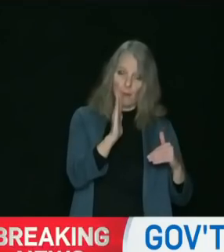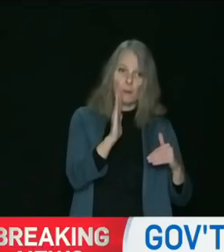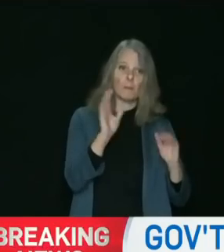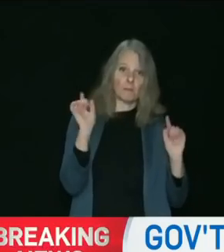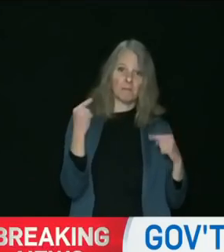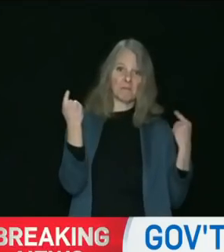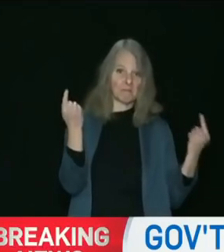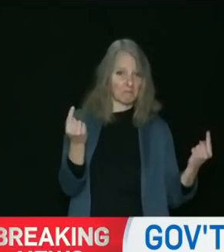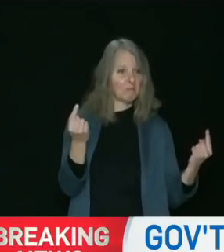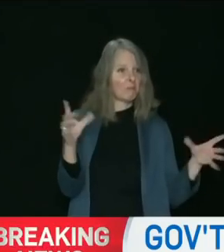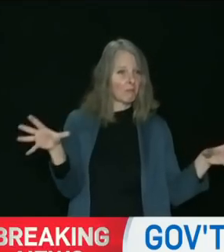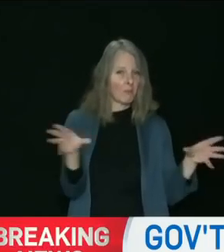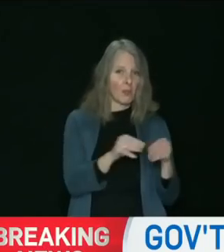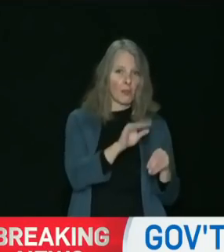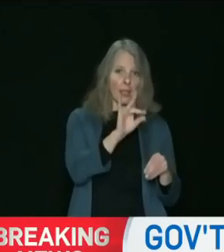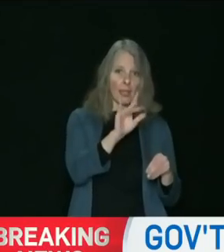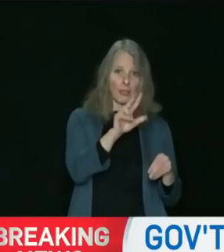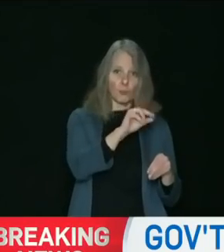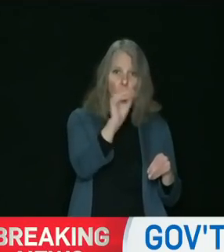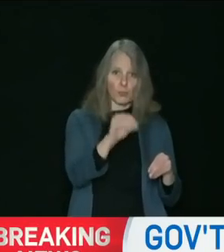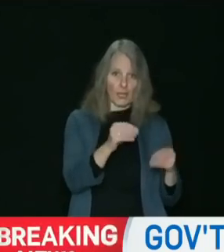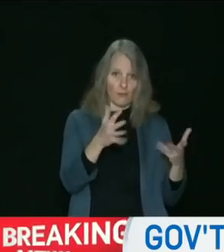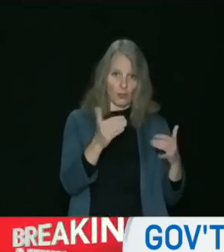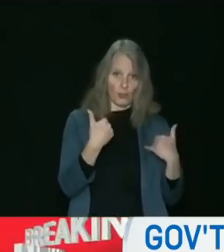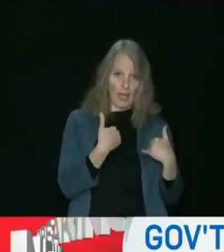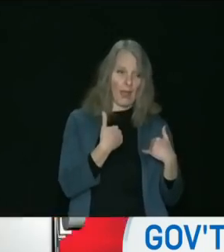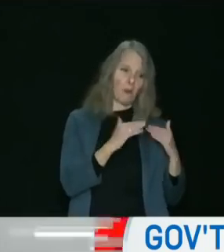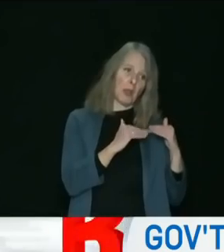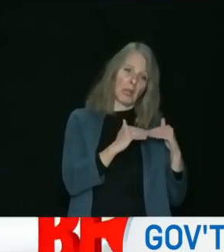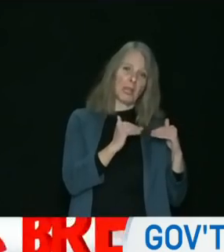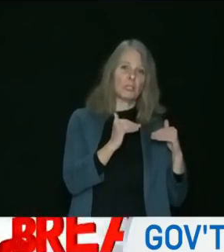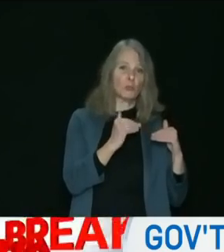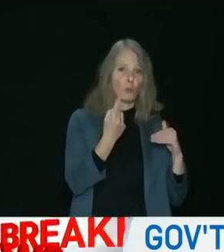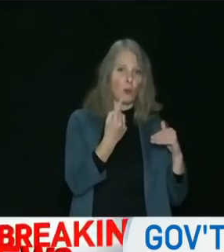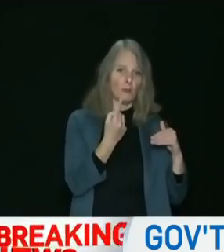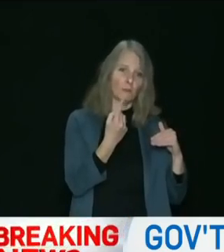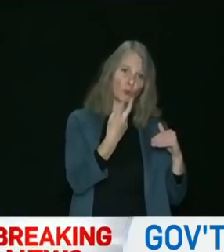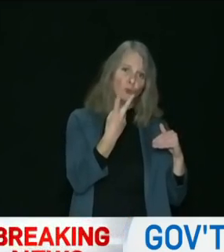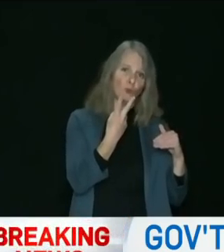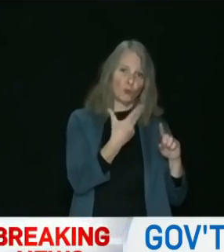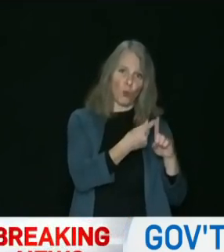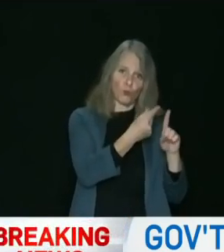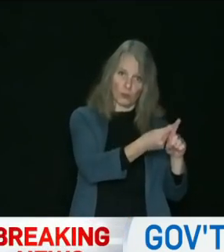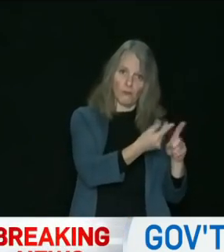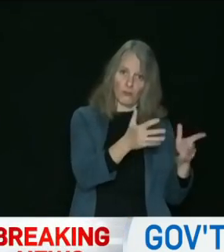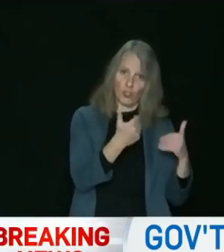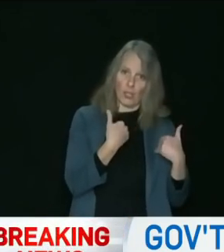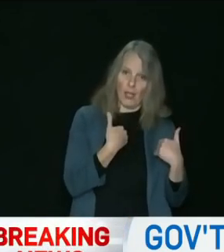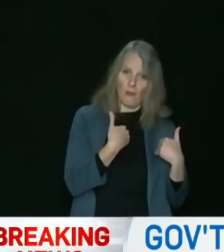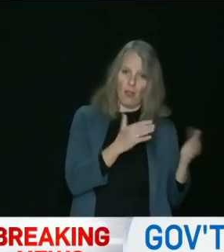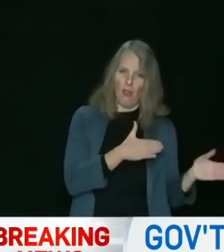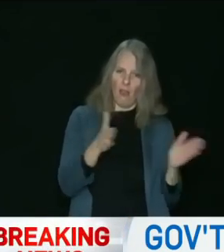MID-DECEMBER 2020; HOWEVER, EVEN THOUGH CANADIANS OVER THE AGE OF